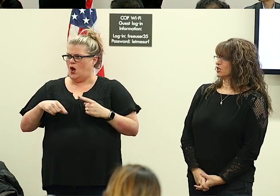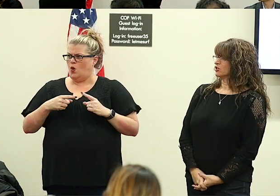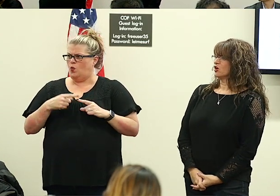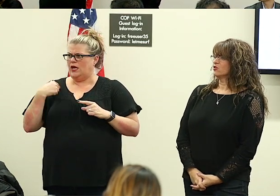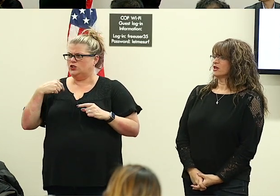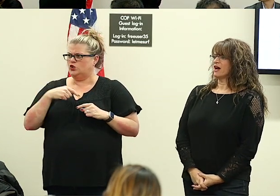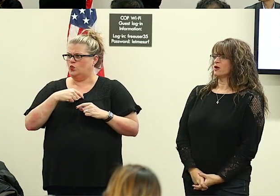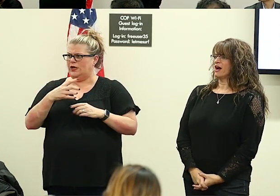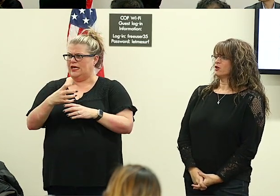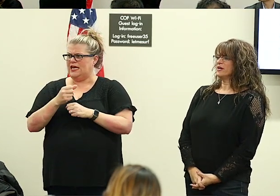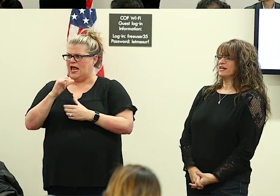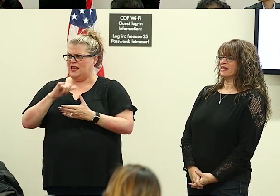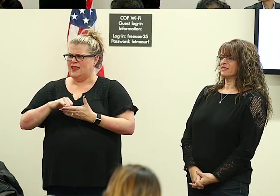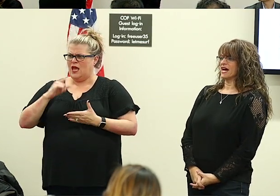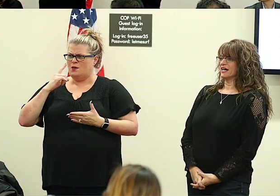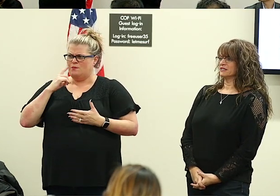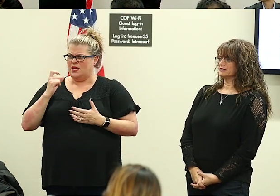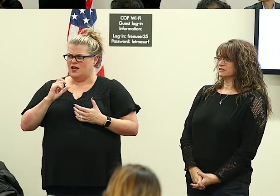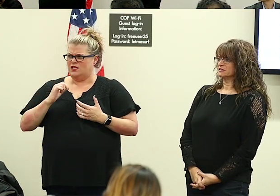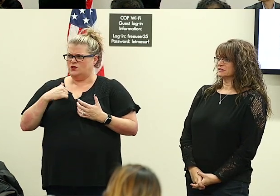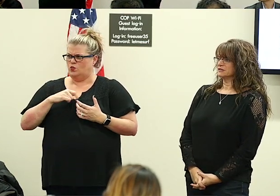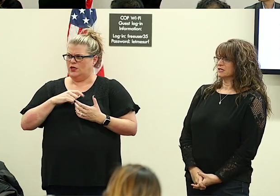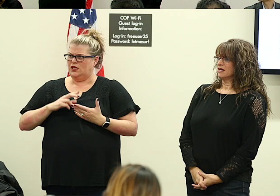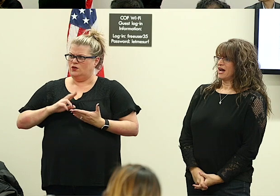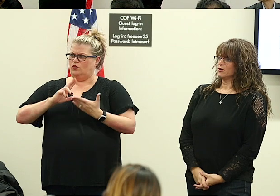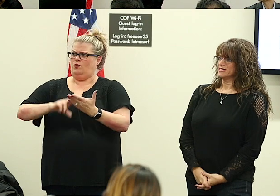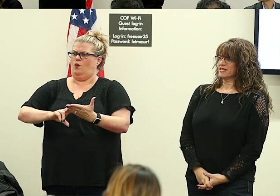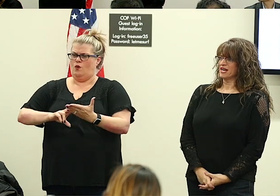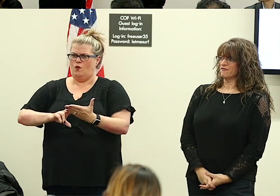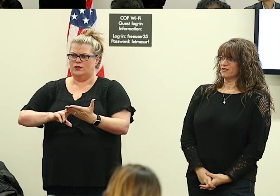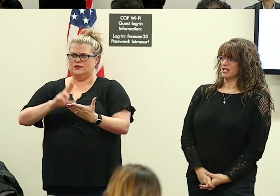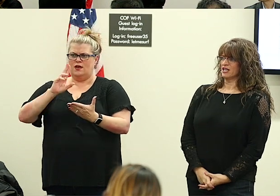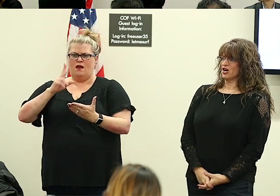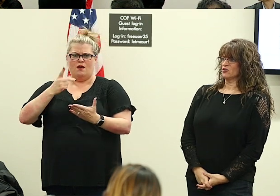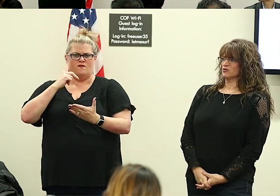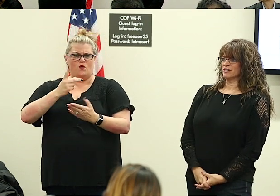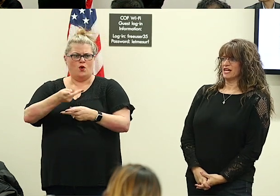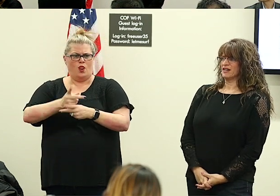for the loan... How do we get that? How do we sign up for a loan